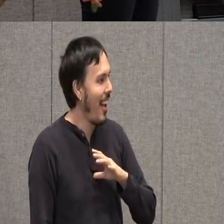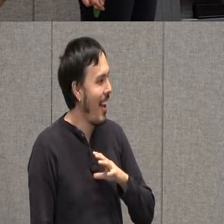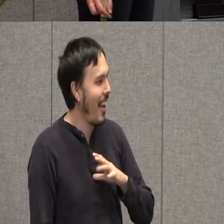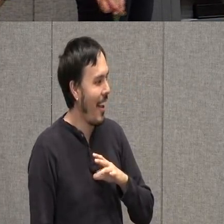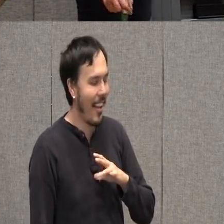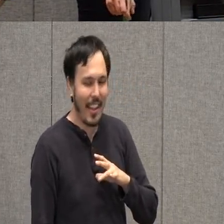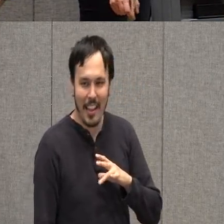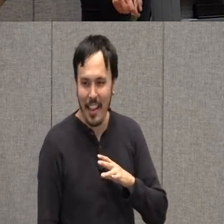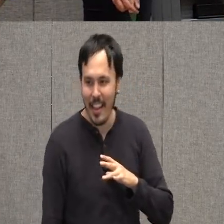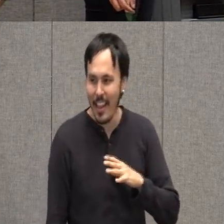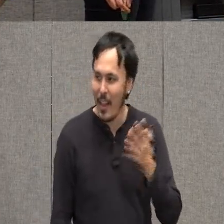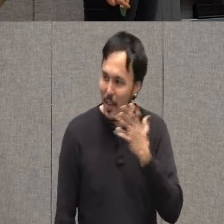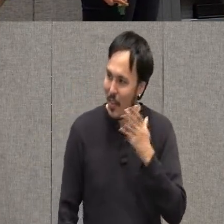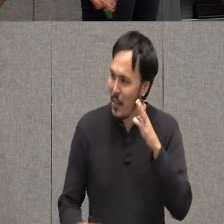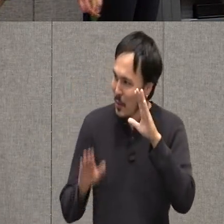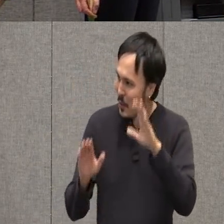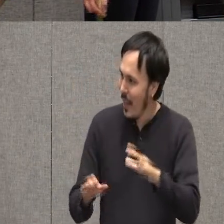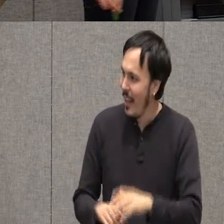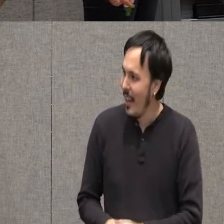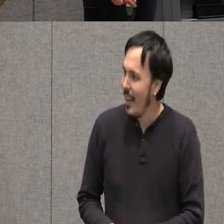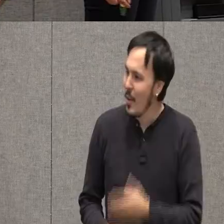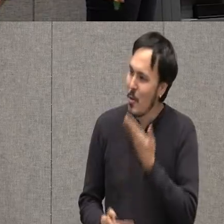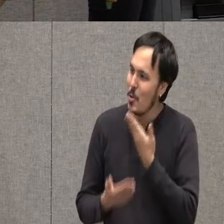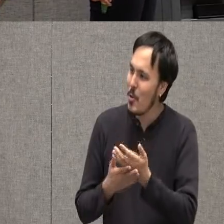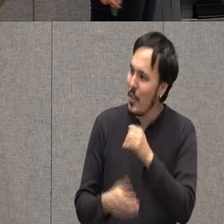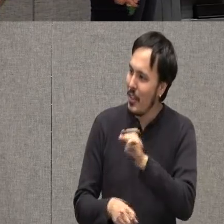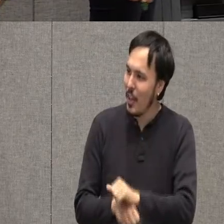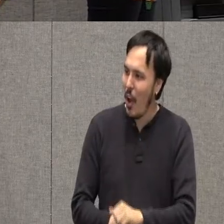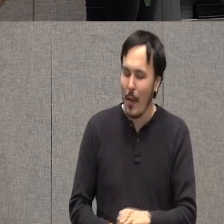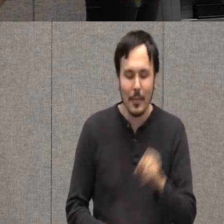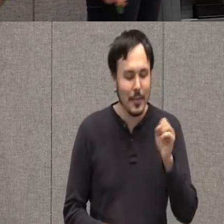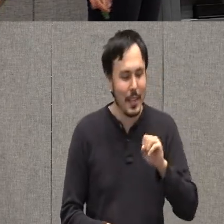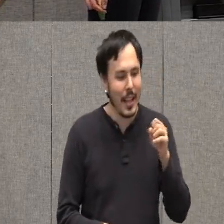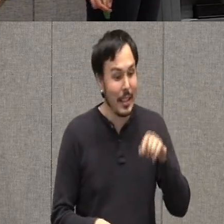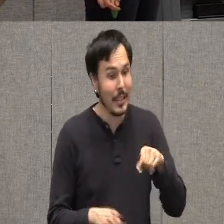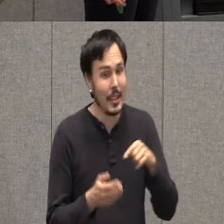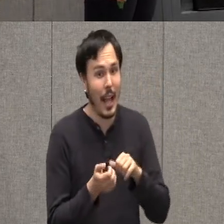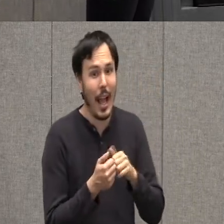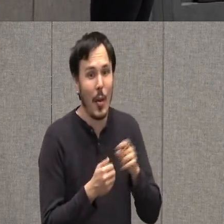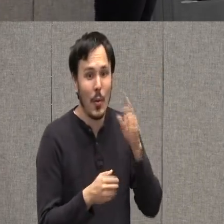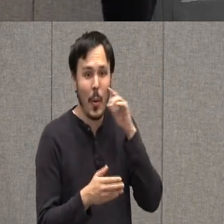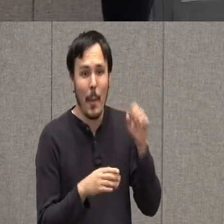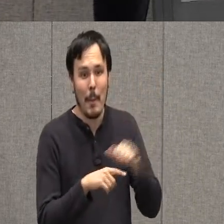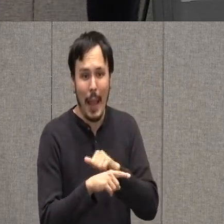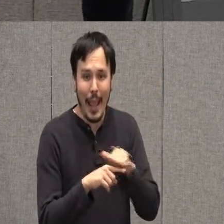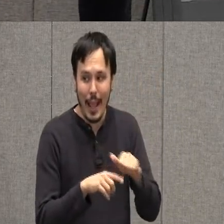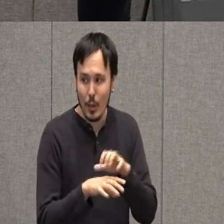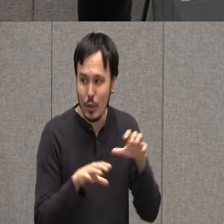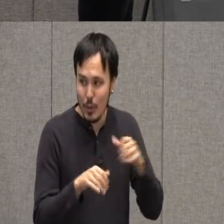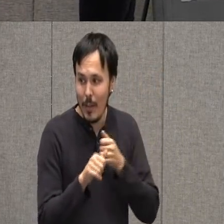Nice job, Ms. Potter. Thank you. This is how we're going to practice and do these things, right? So we have all of these.